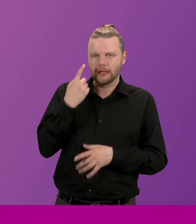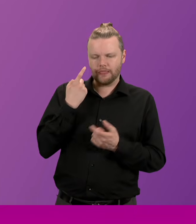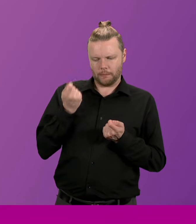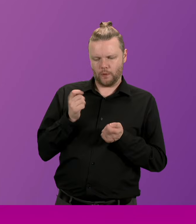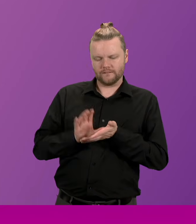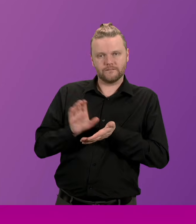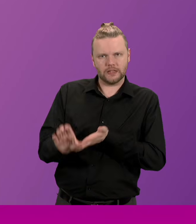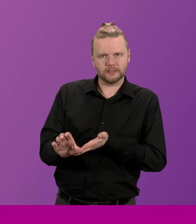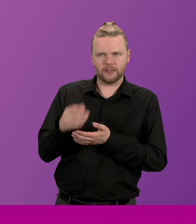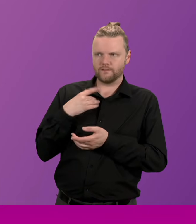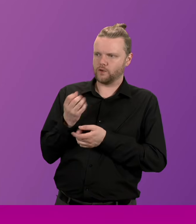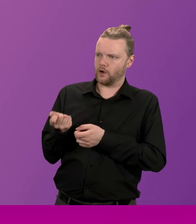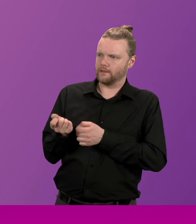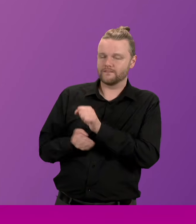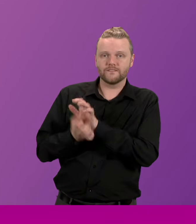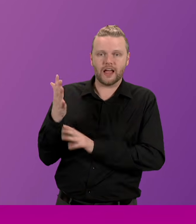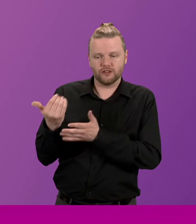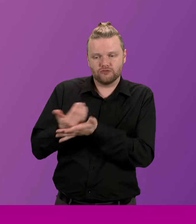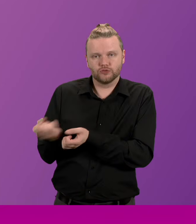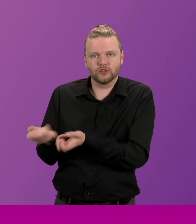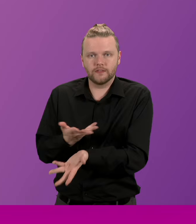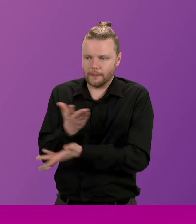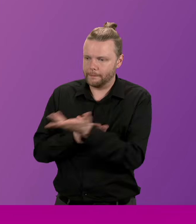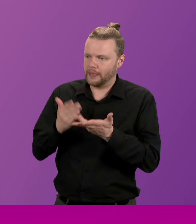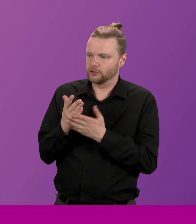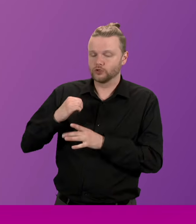of the Fire and Rescue Service to ensure that Scotland’s communities remain safe?